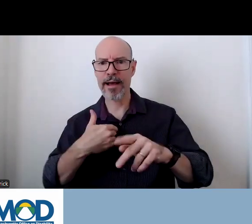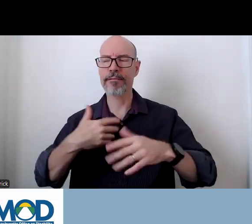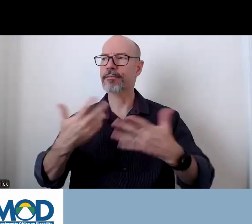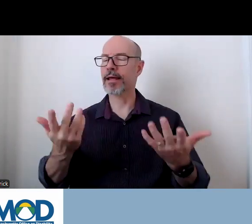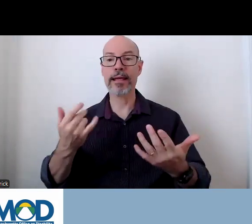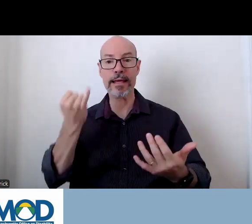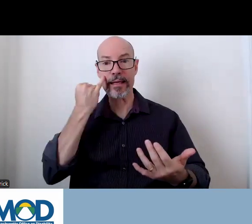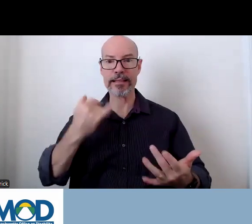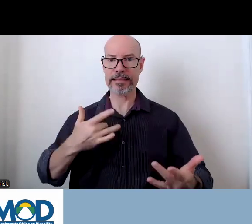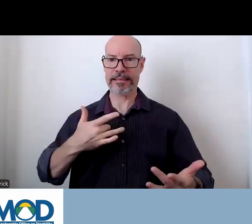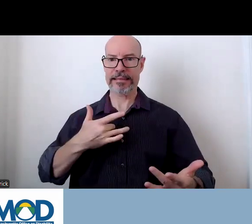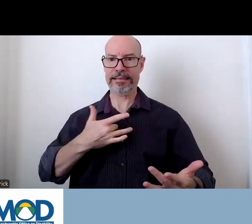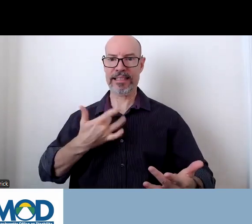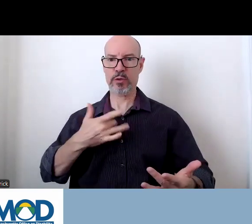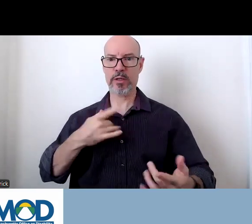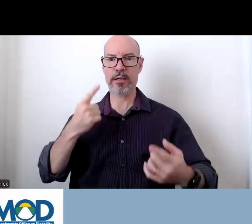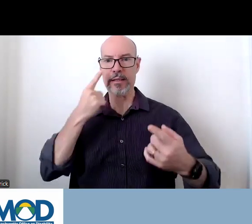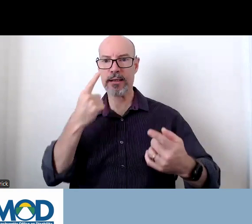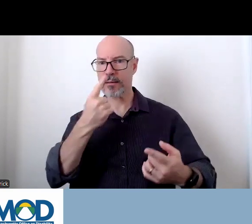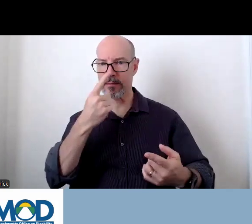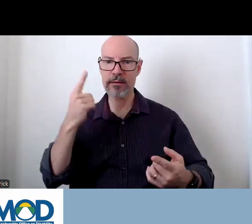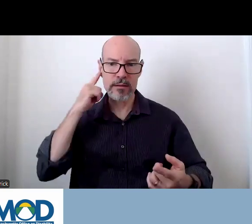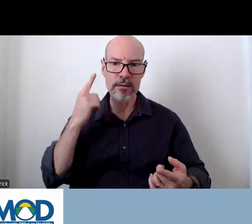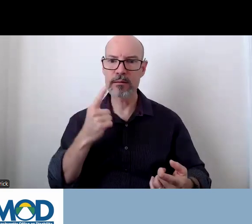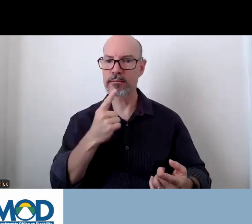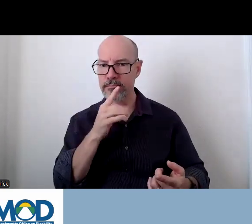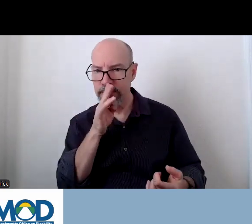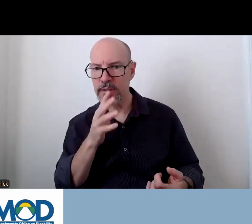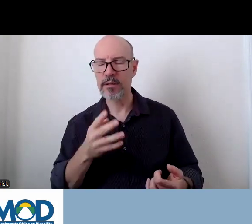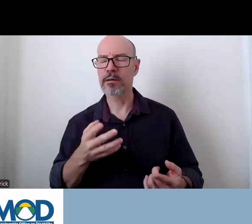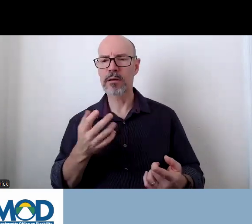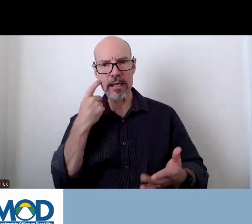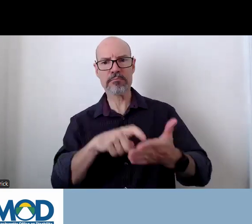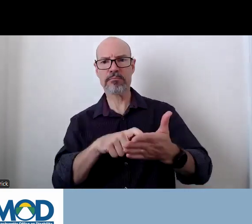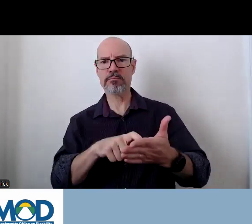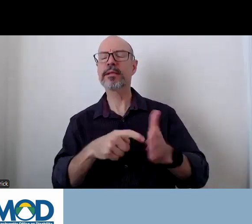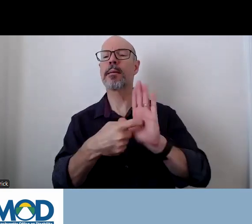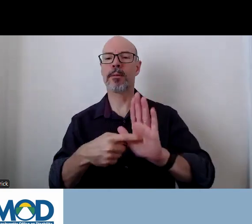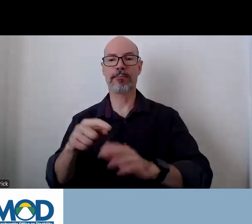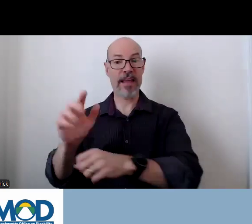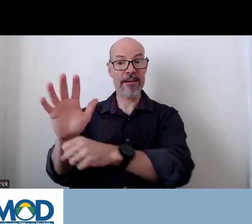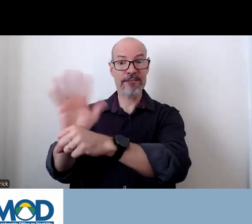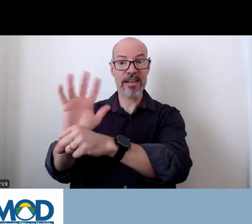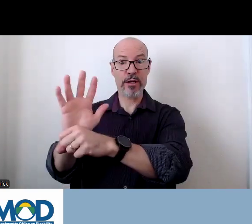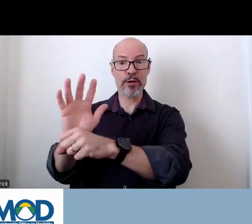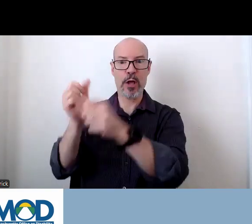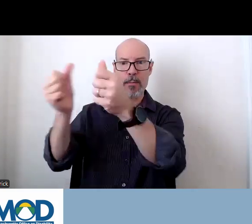perceivable to individuals who may have sensory issues, and some of those are making sure that you're -- any videos you're